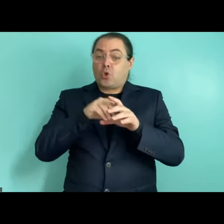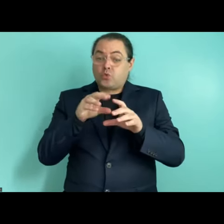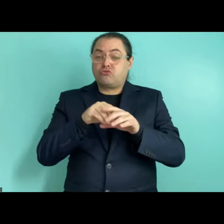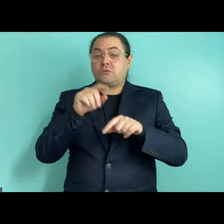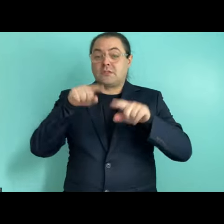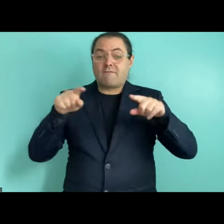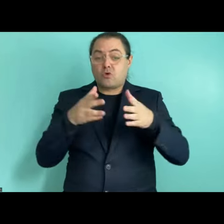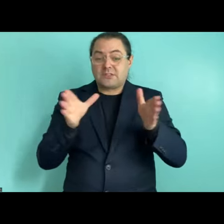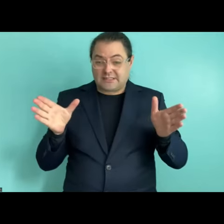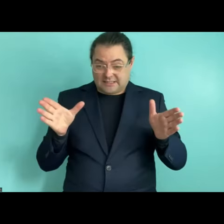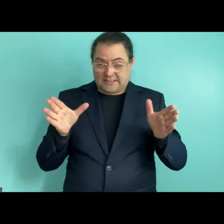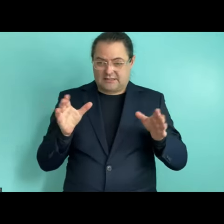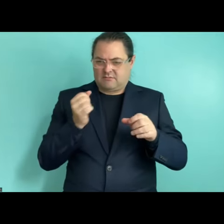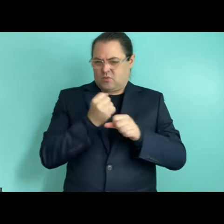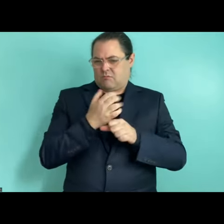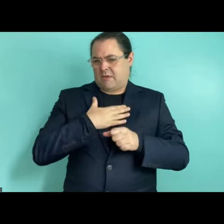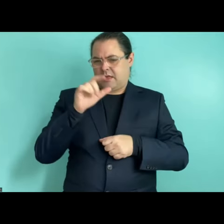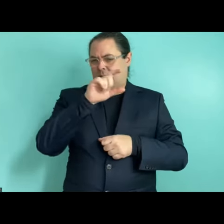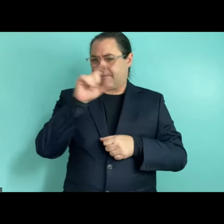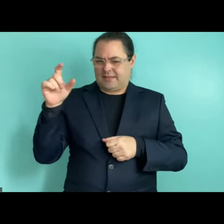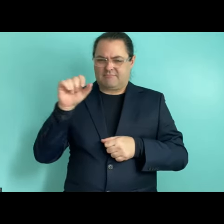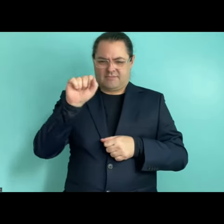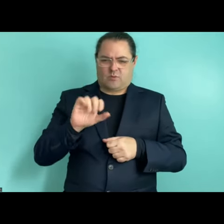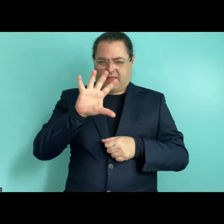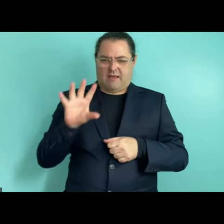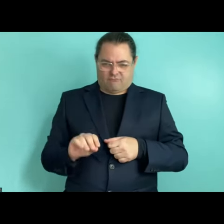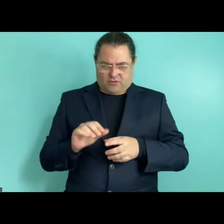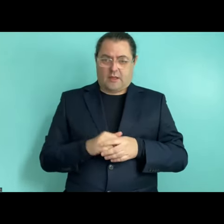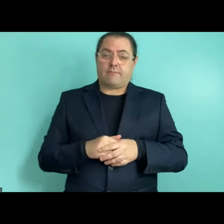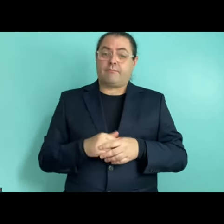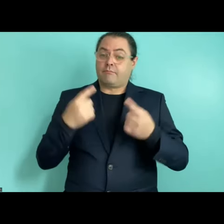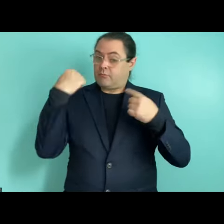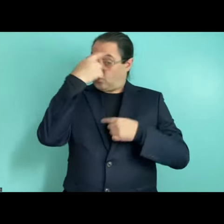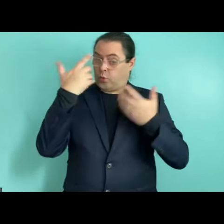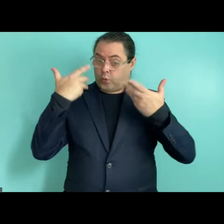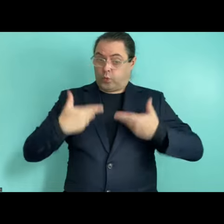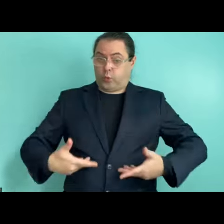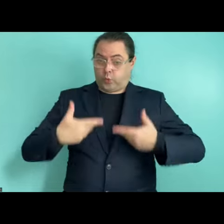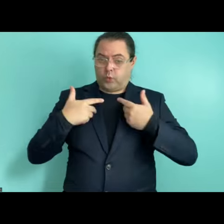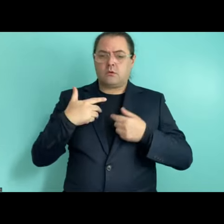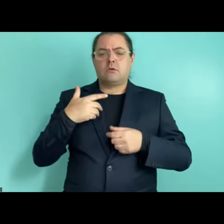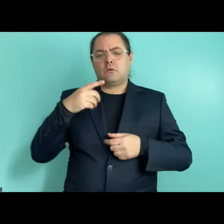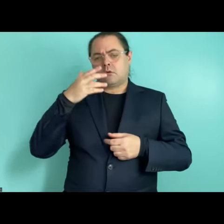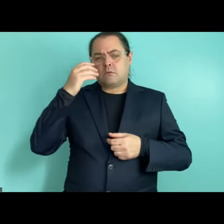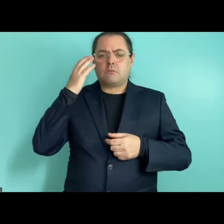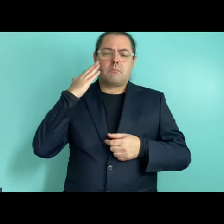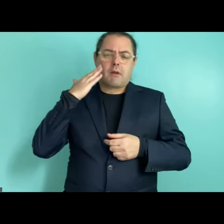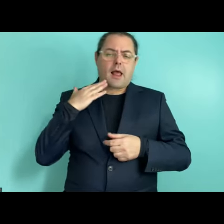14:16:22 Just a bit of description of myself, I'm wearing a black dress green earrings,